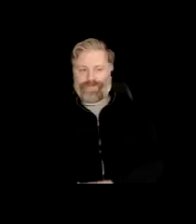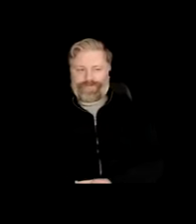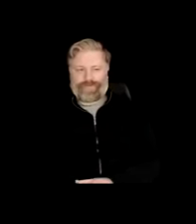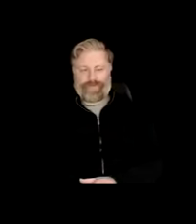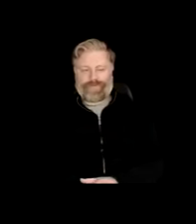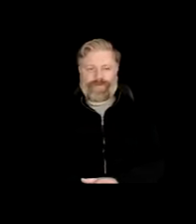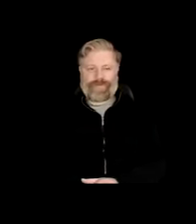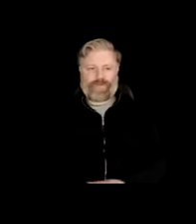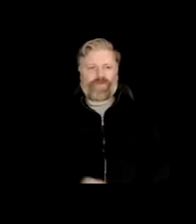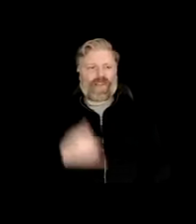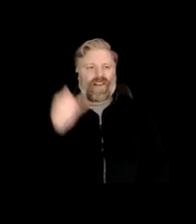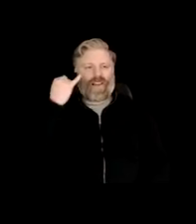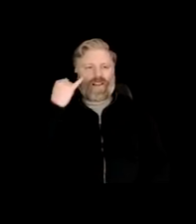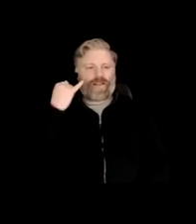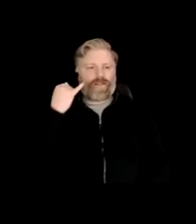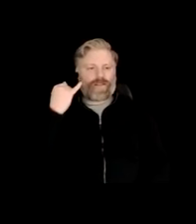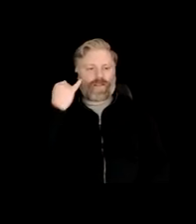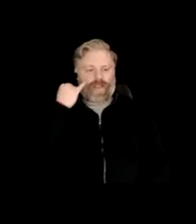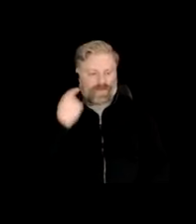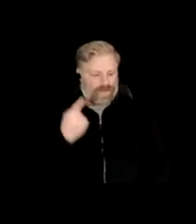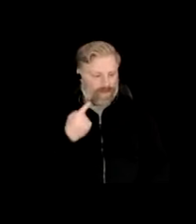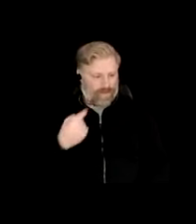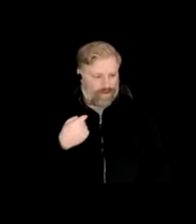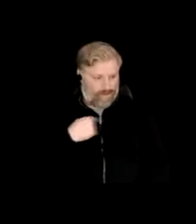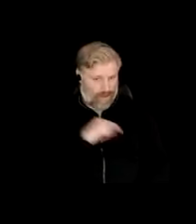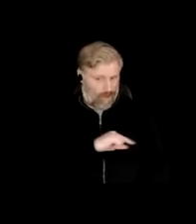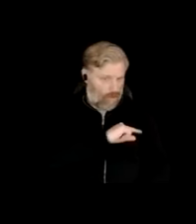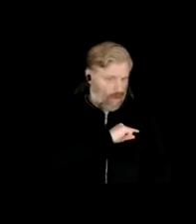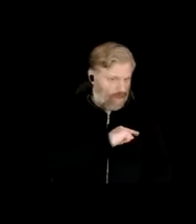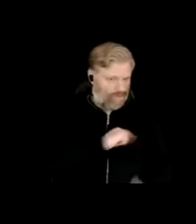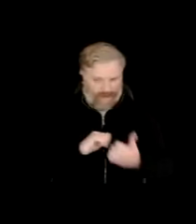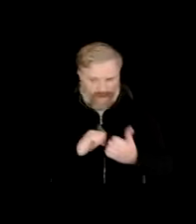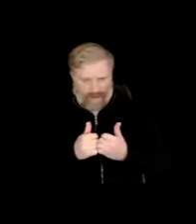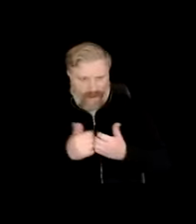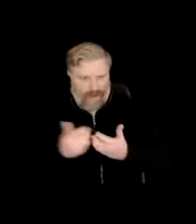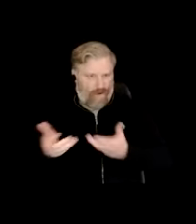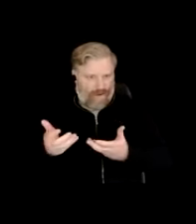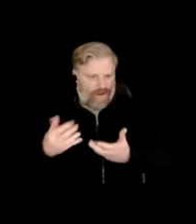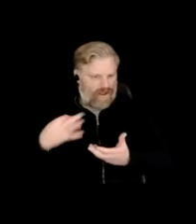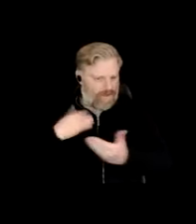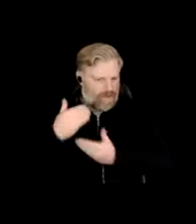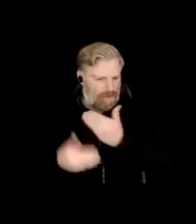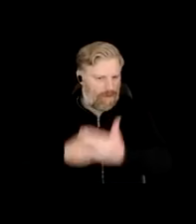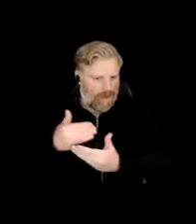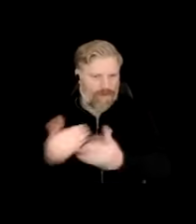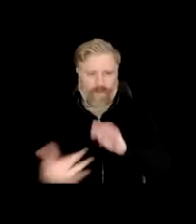For quick questions about eligibility and the application process, I am the contact, which means I'm the first point of contact